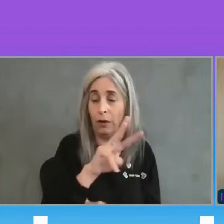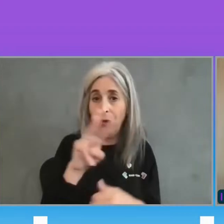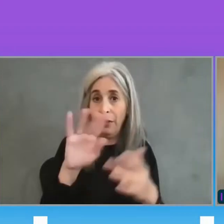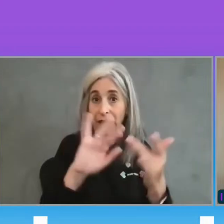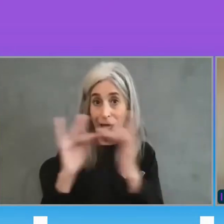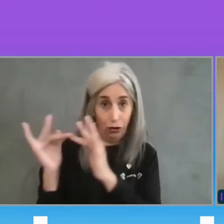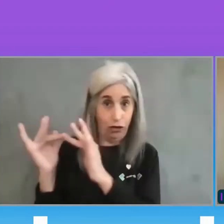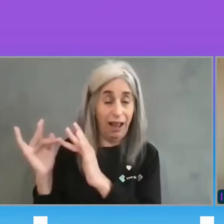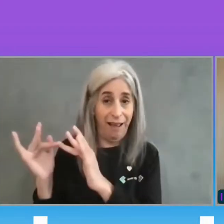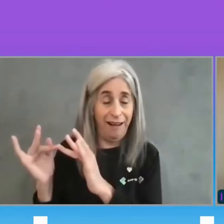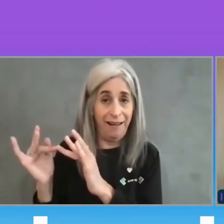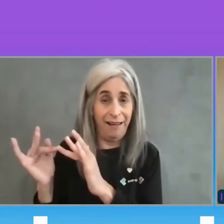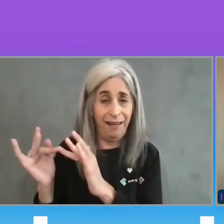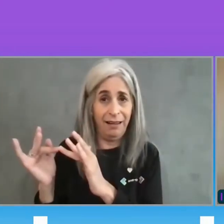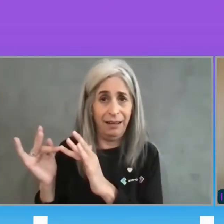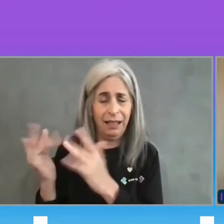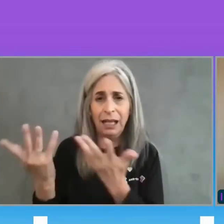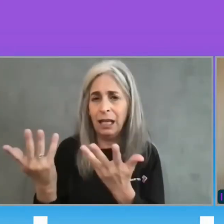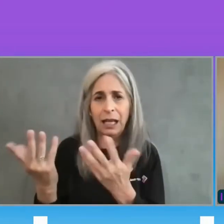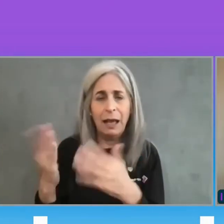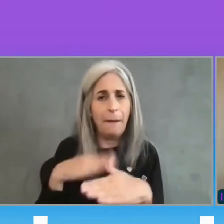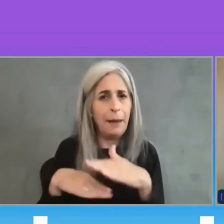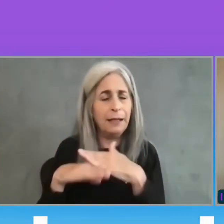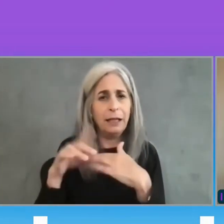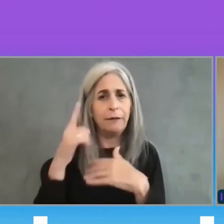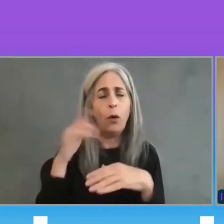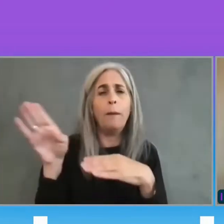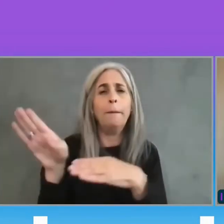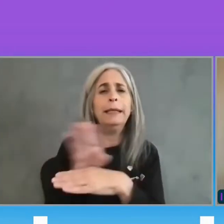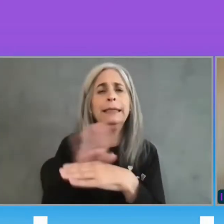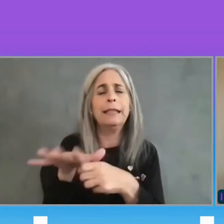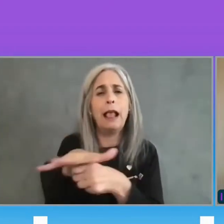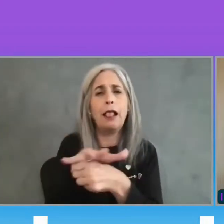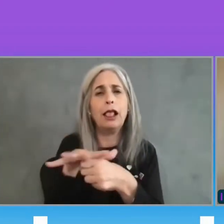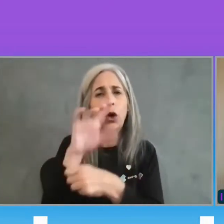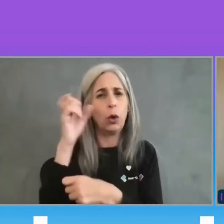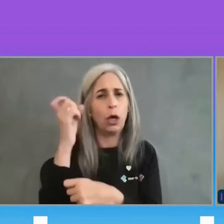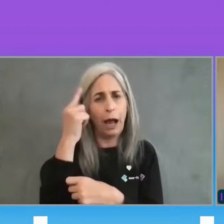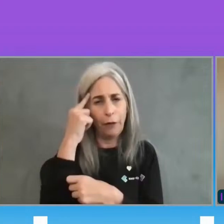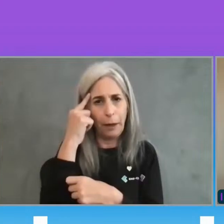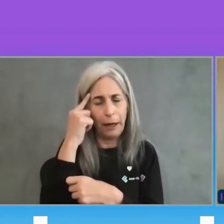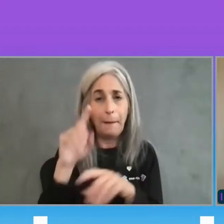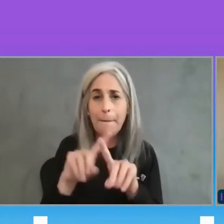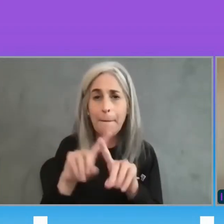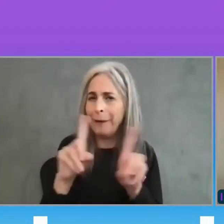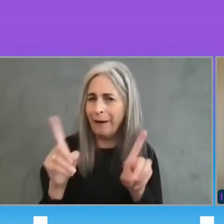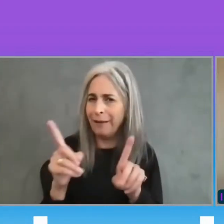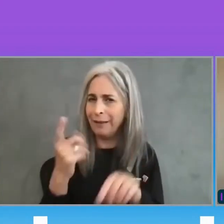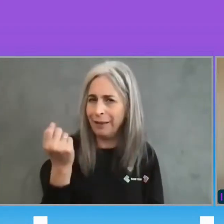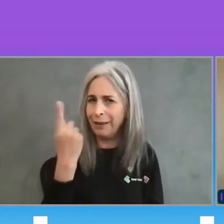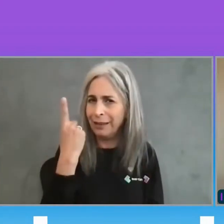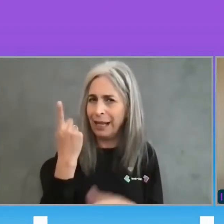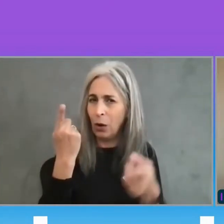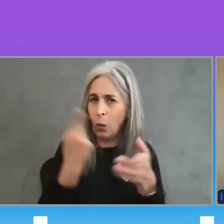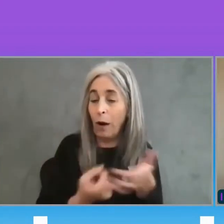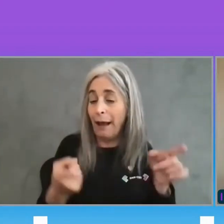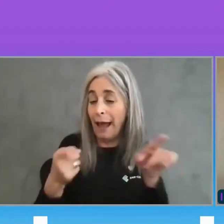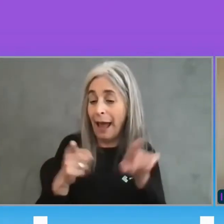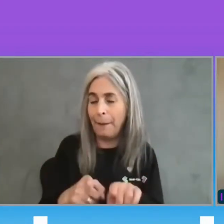internet. But and basically it was basically for businesses and local government and so forth.